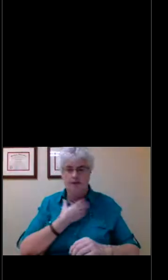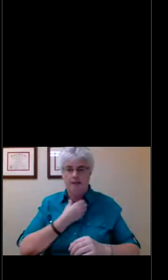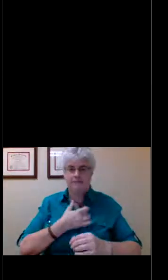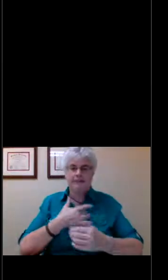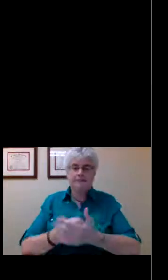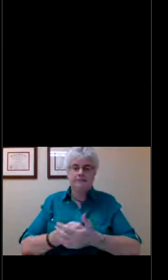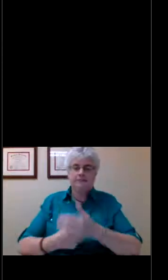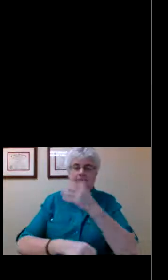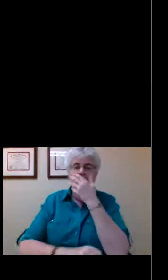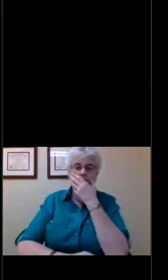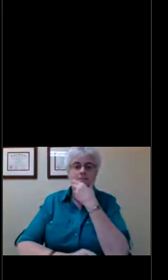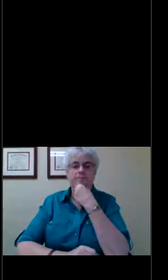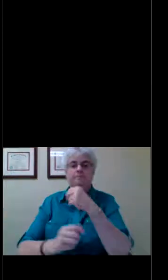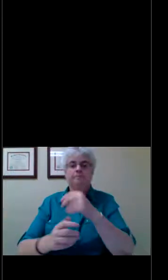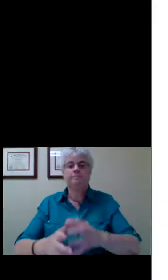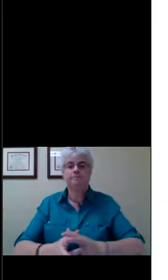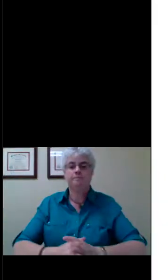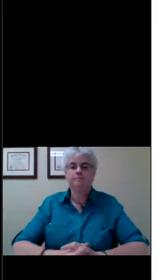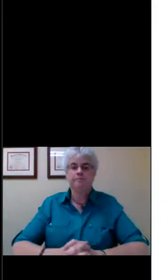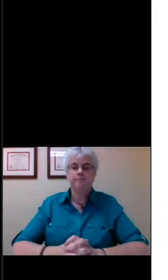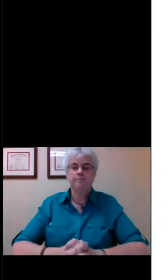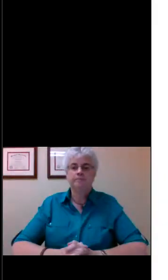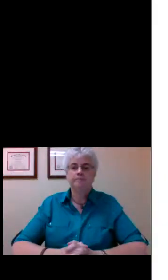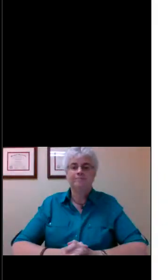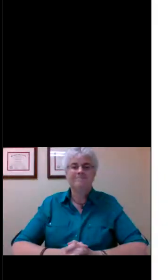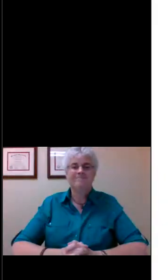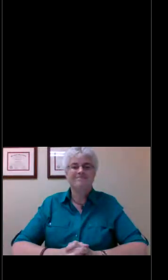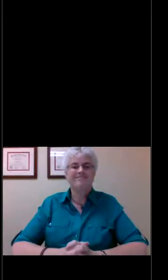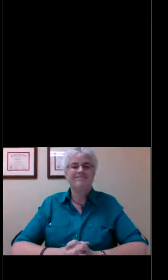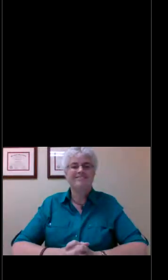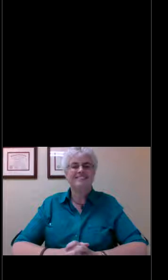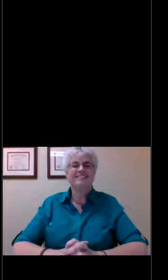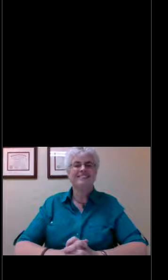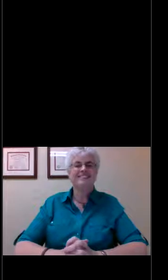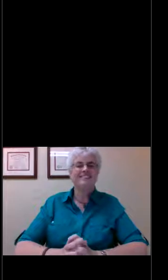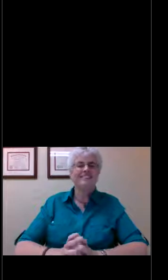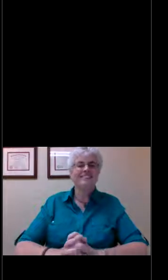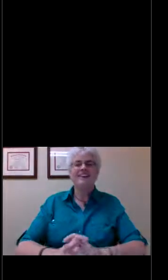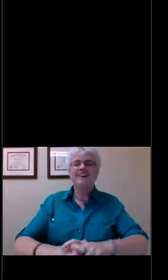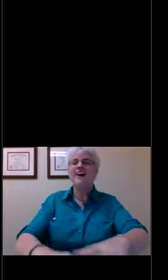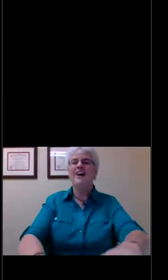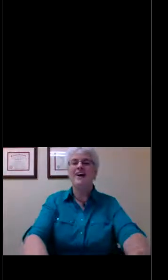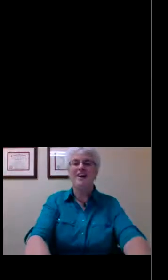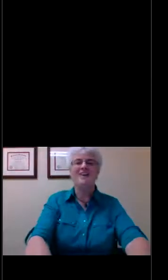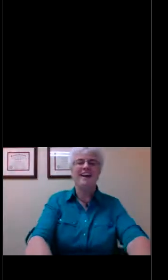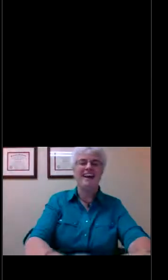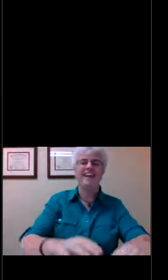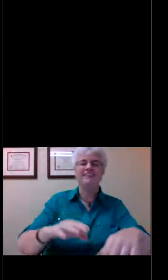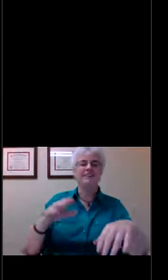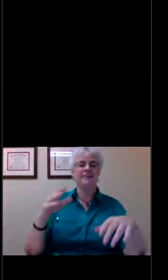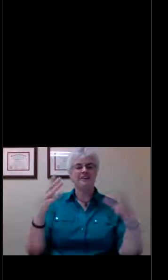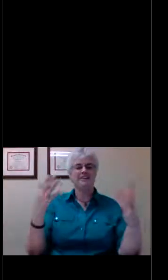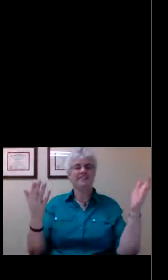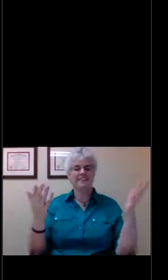ahead and close the poll and share those results with you. So you'll see that most